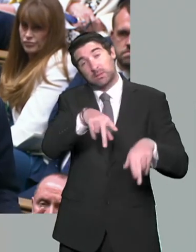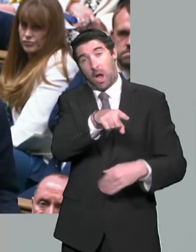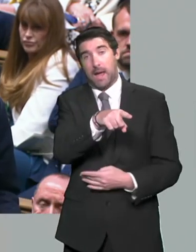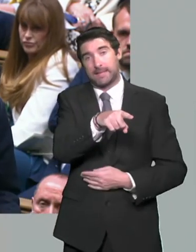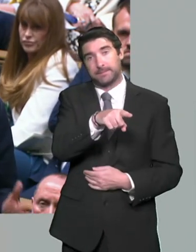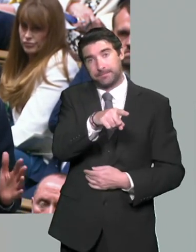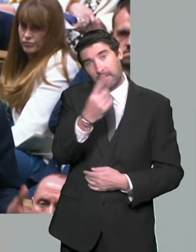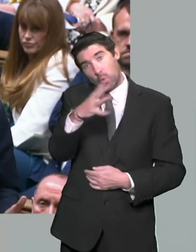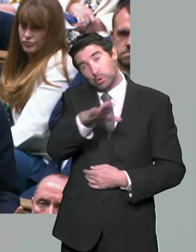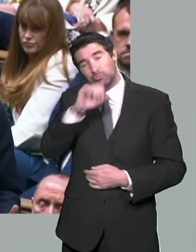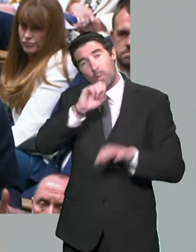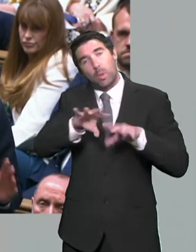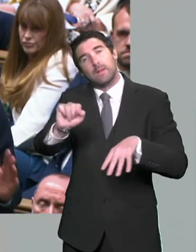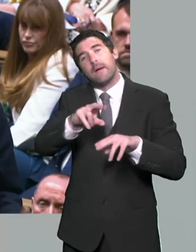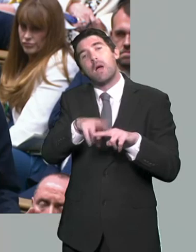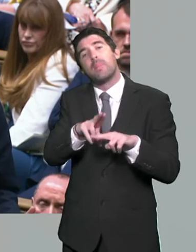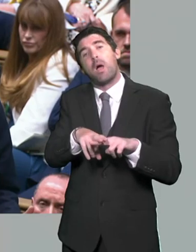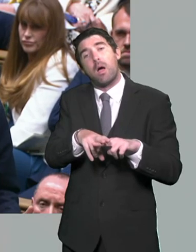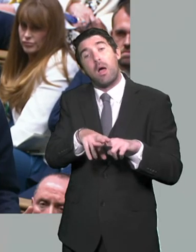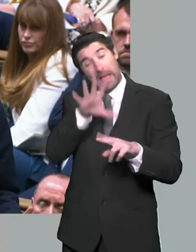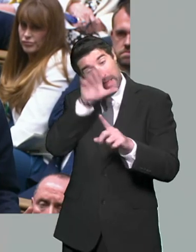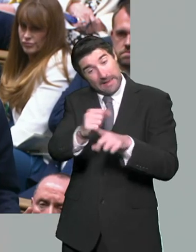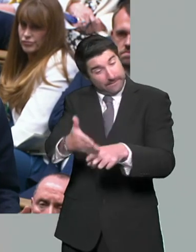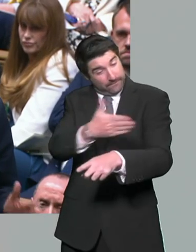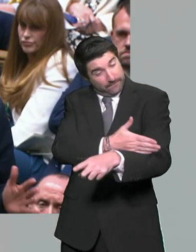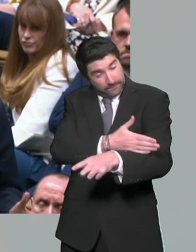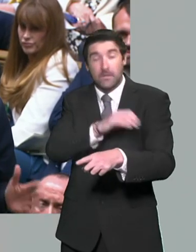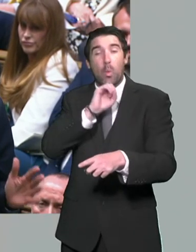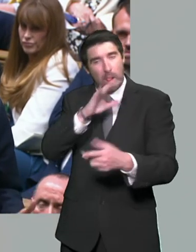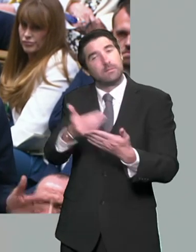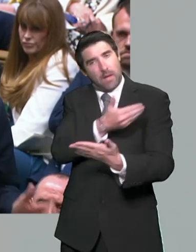parts of the country that have already had massive new housing growth get the commensurate